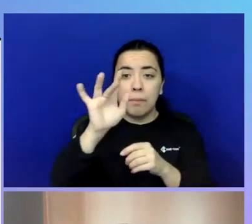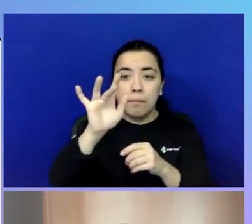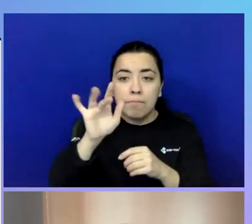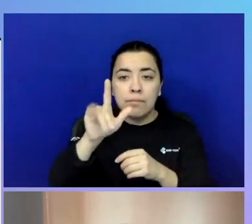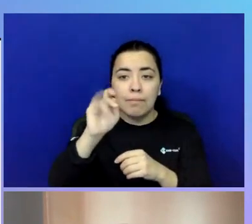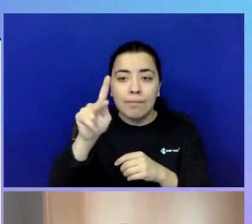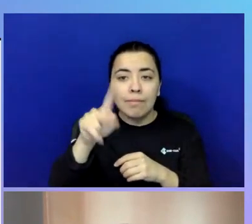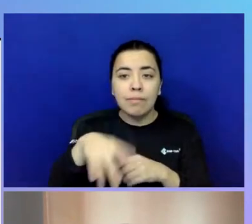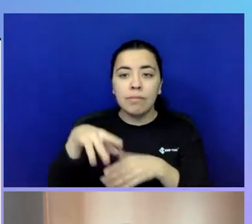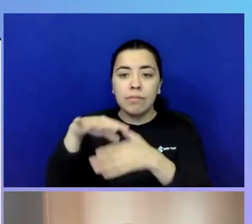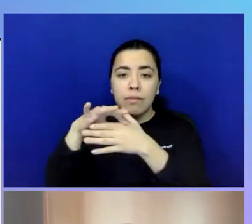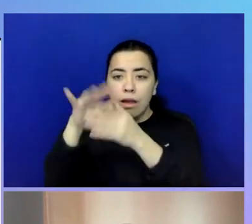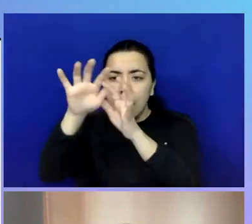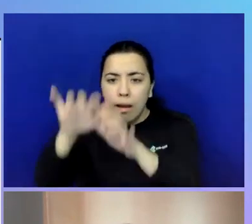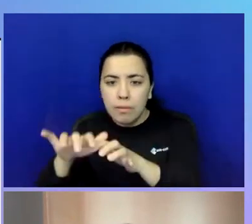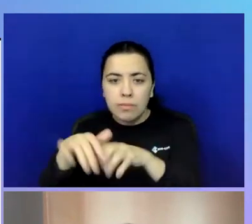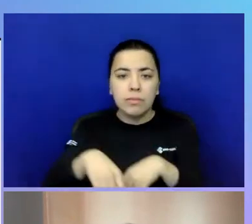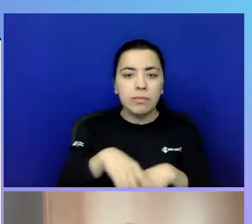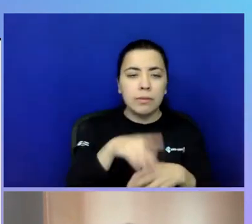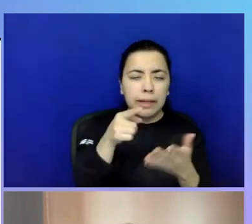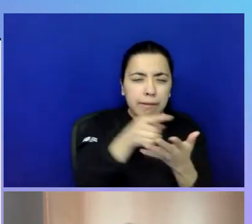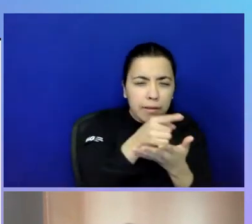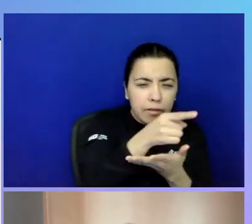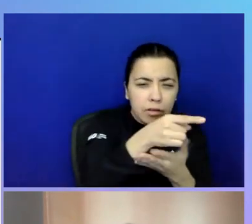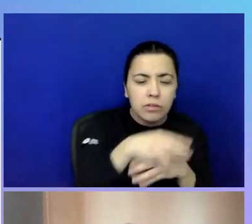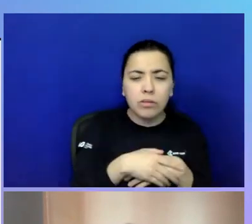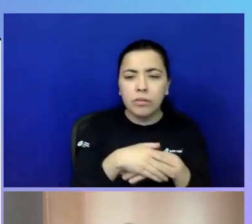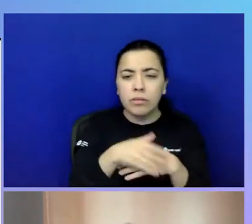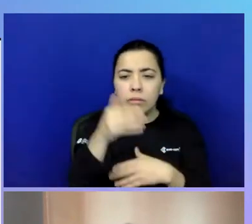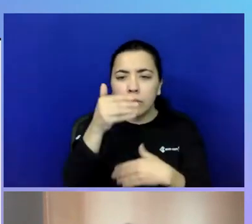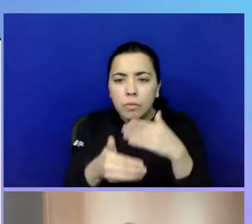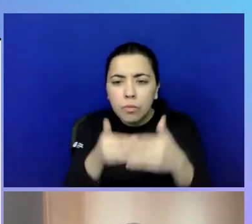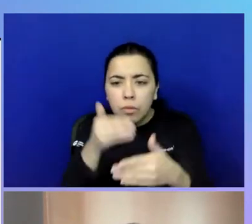and messaging, and our design system has been in place for a